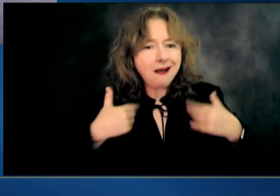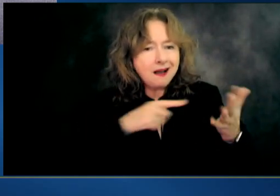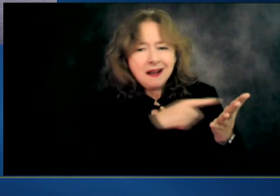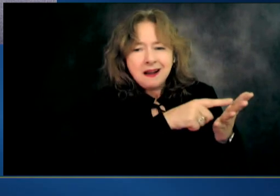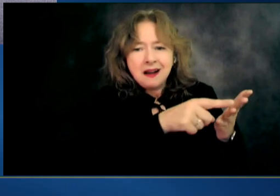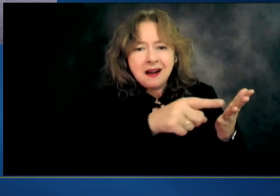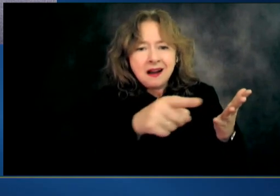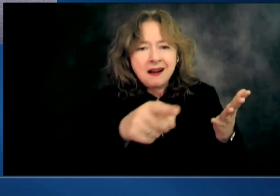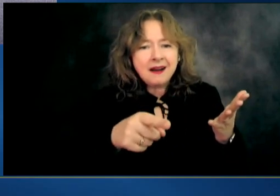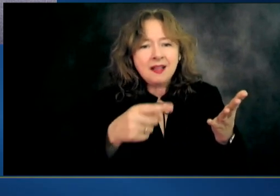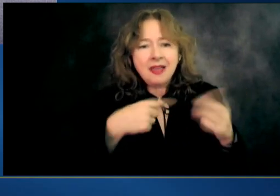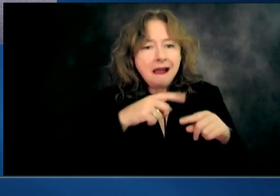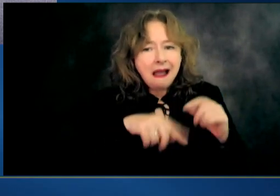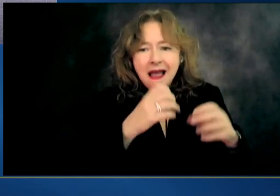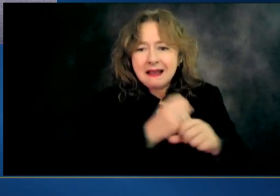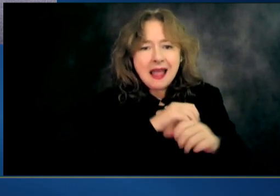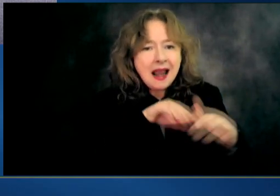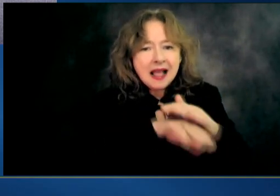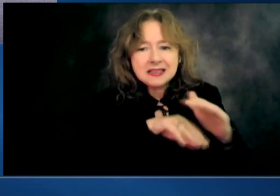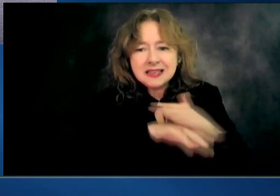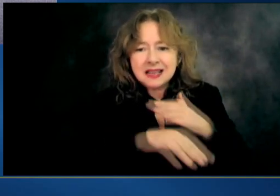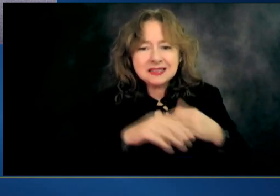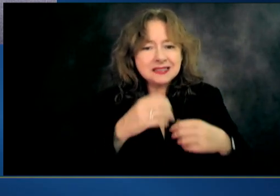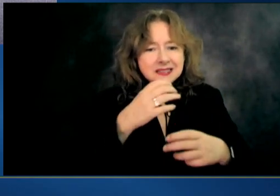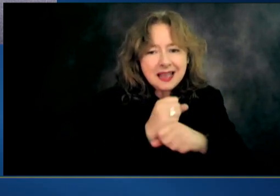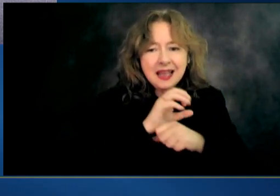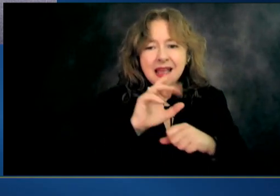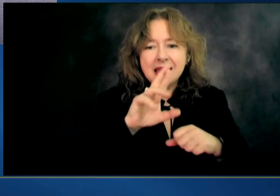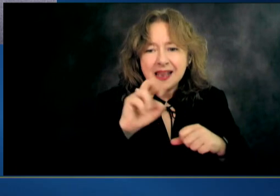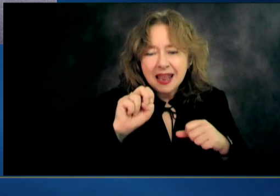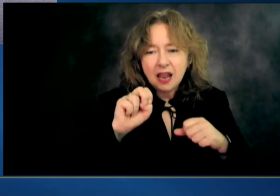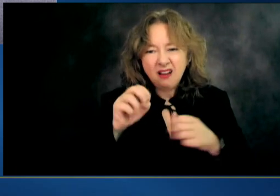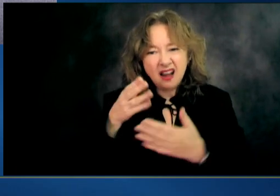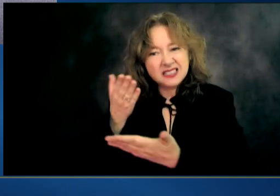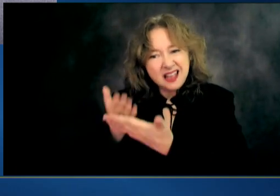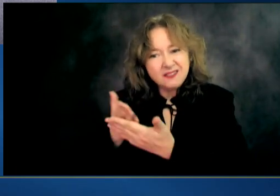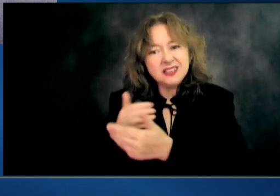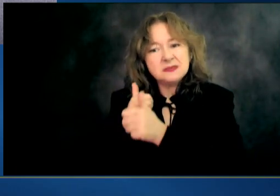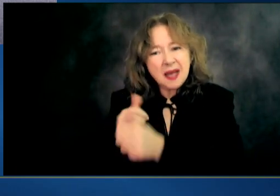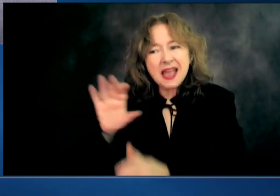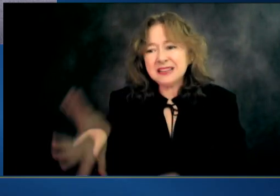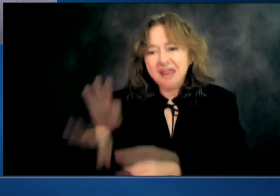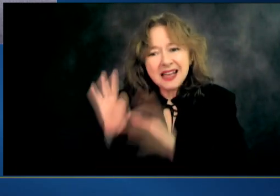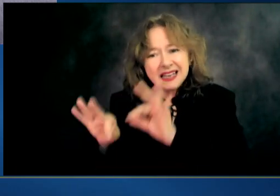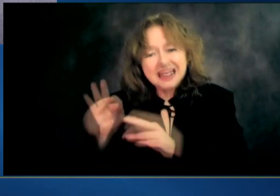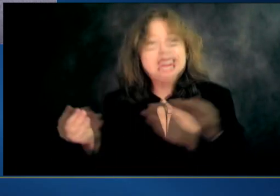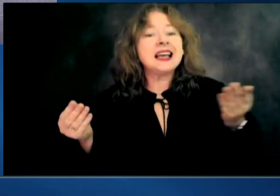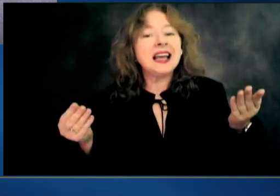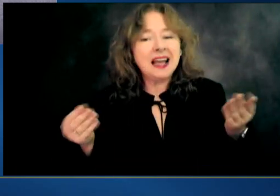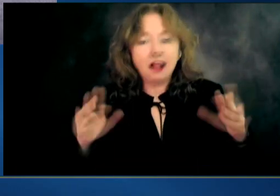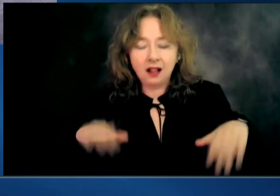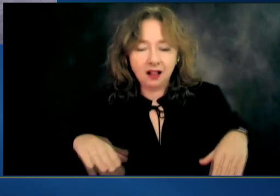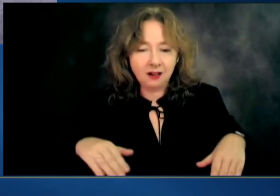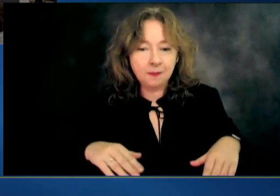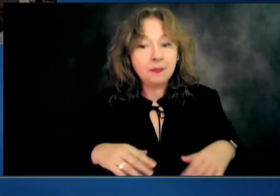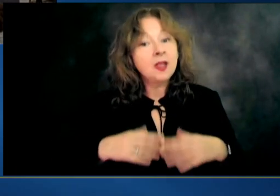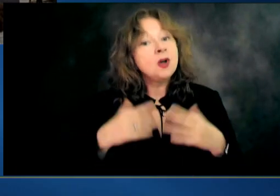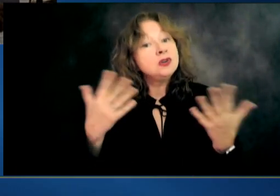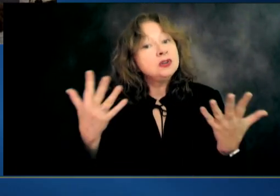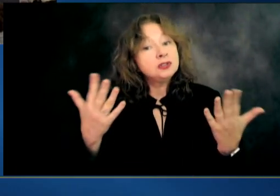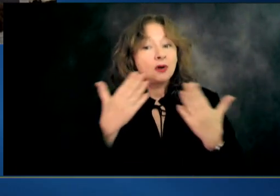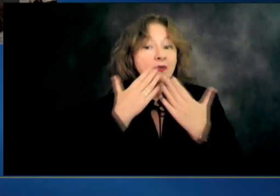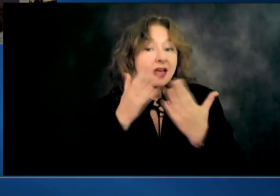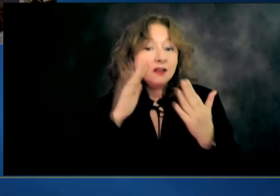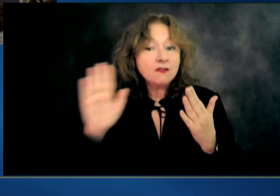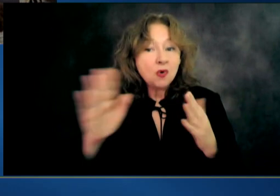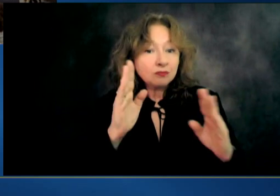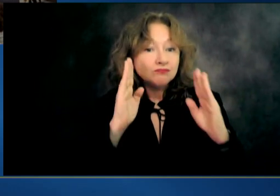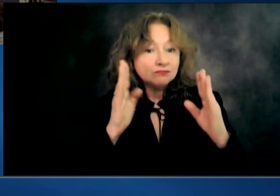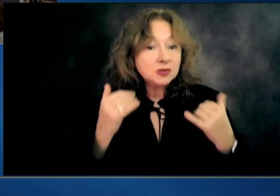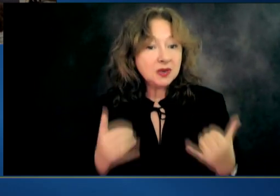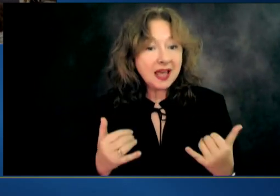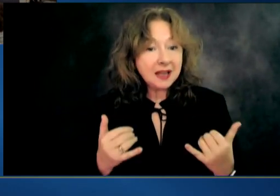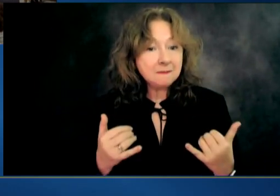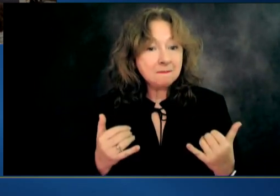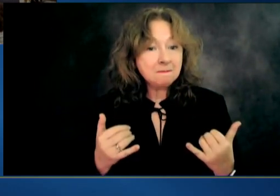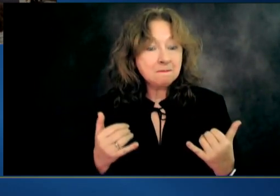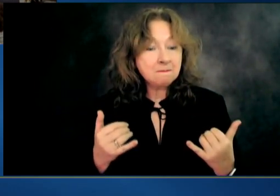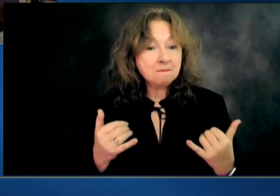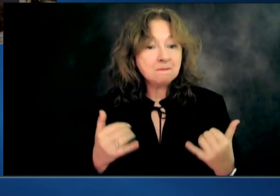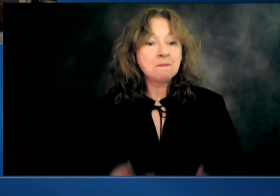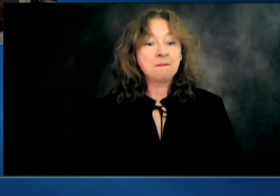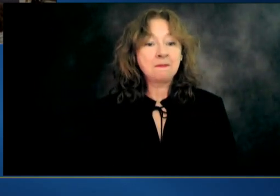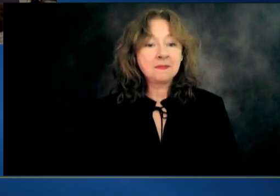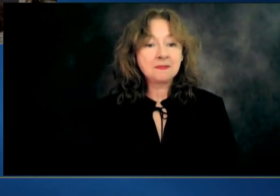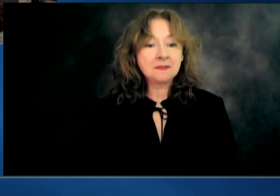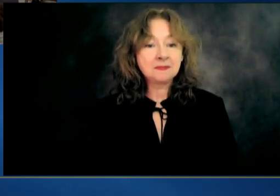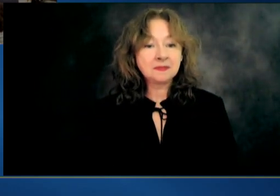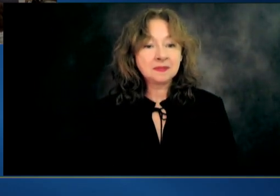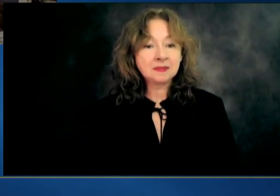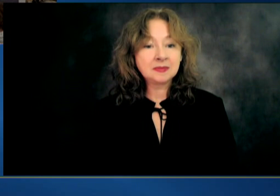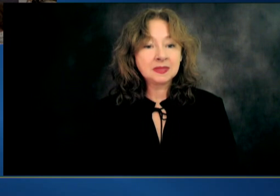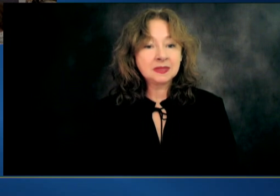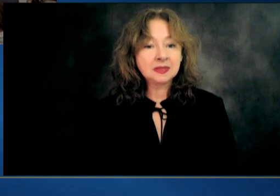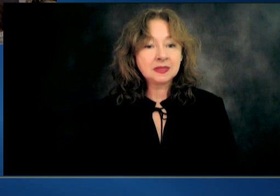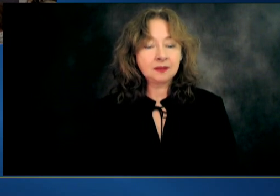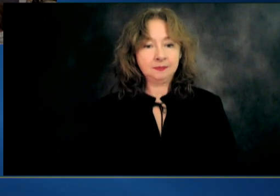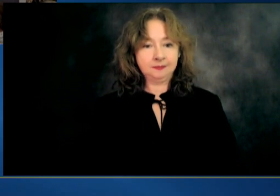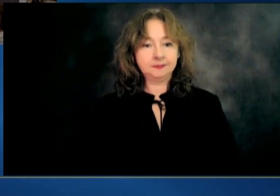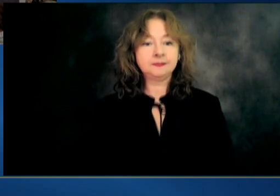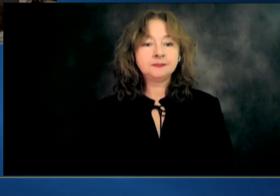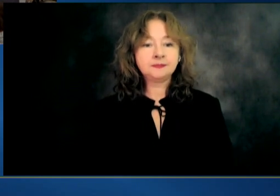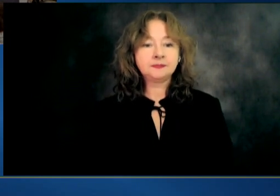able to get access to that evidence-based care. So, thank you so much for listening to me today.